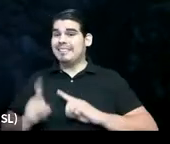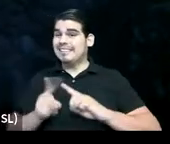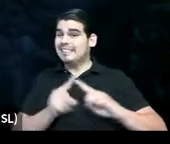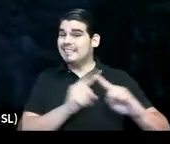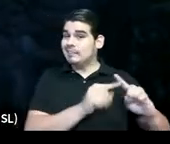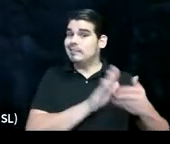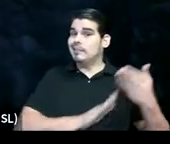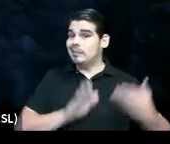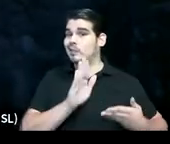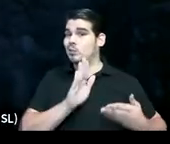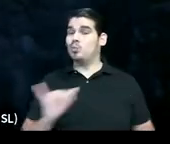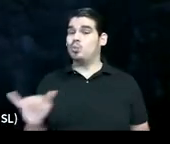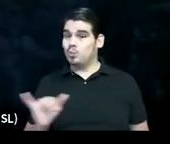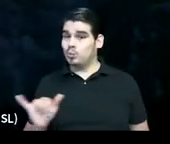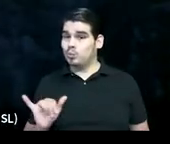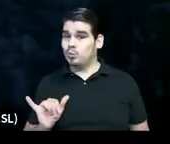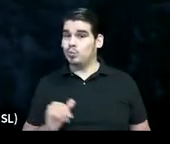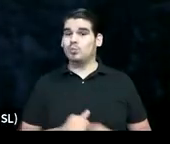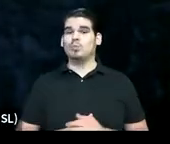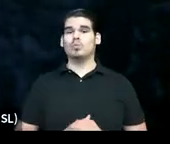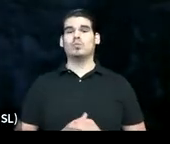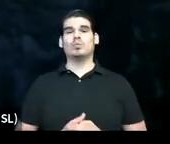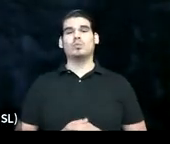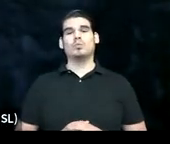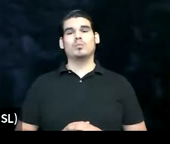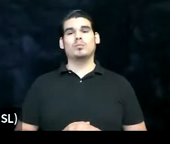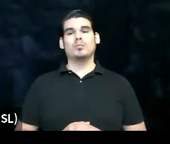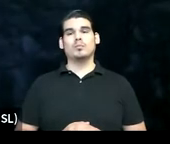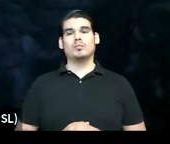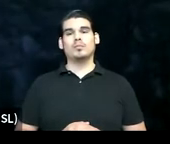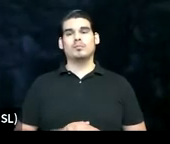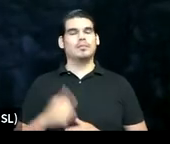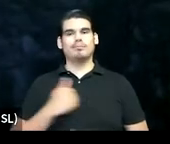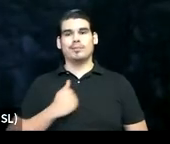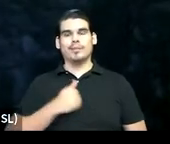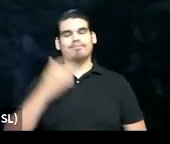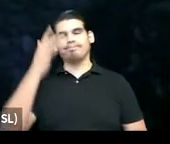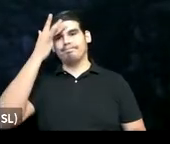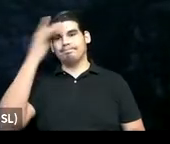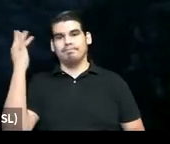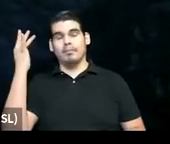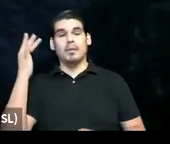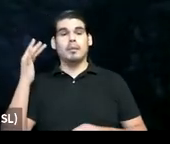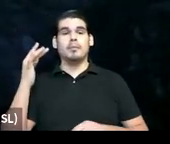that go into your that hopefully came up in your discussions, just making sure that all of those